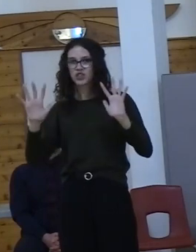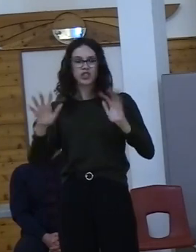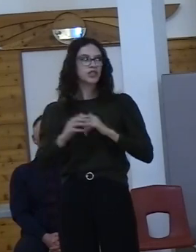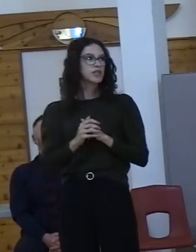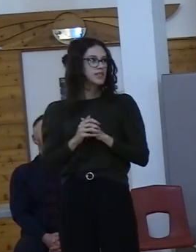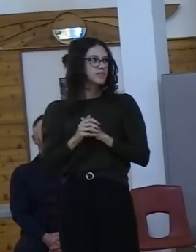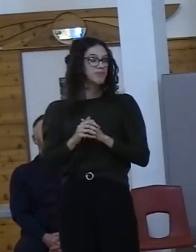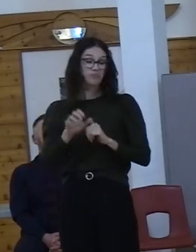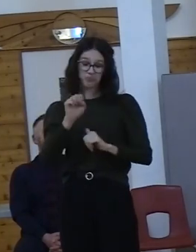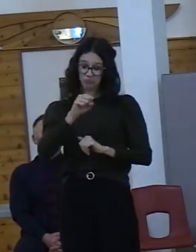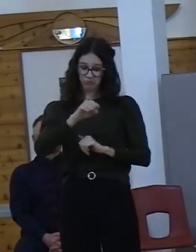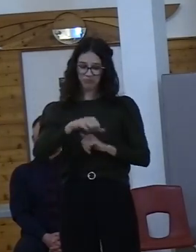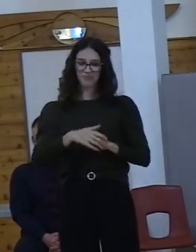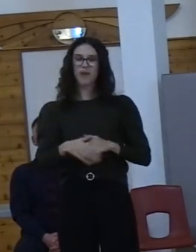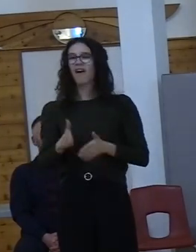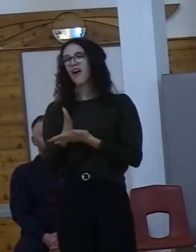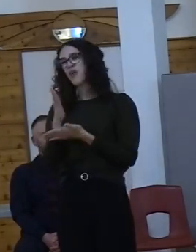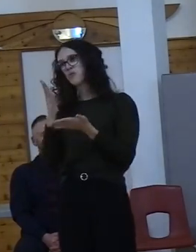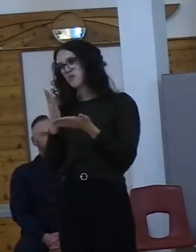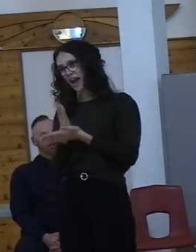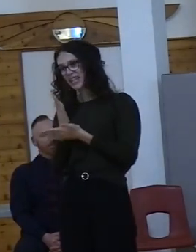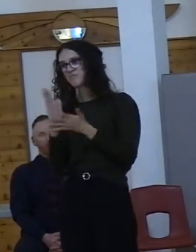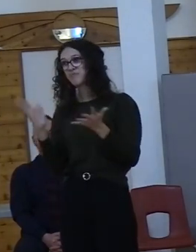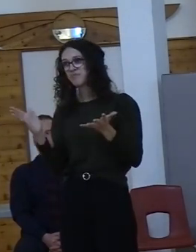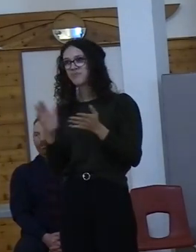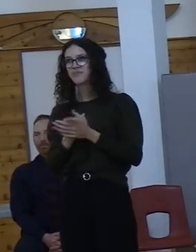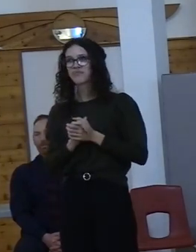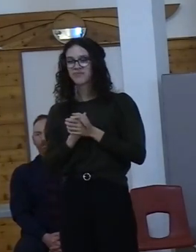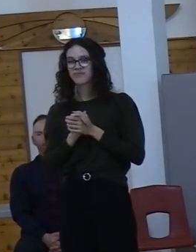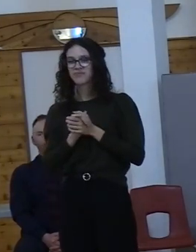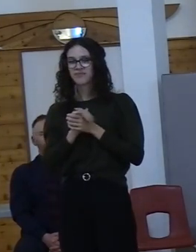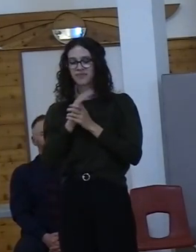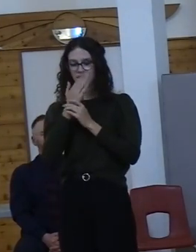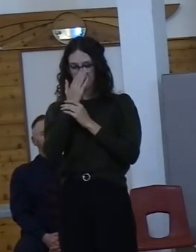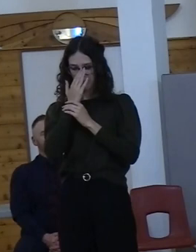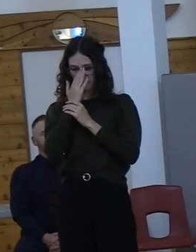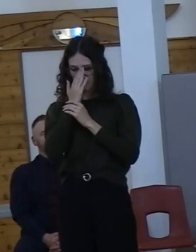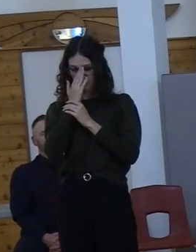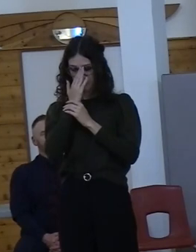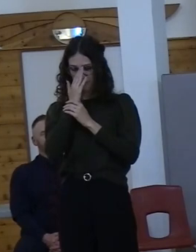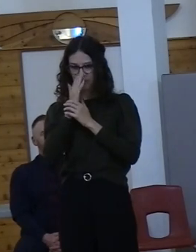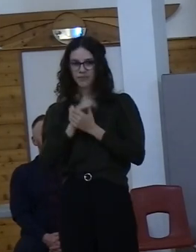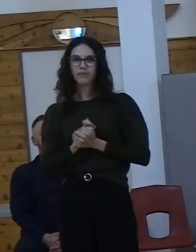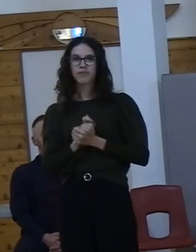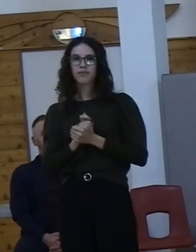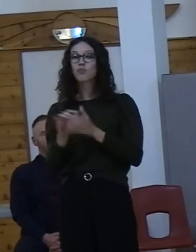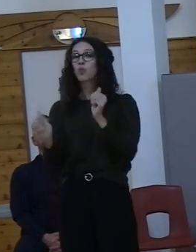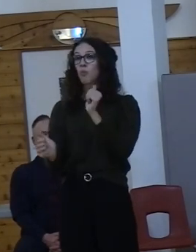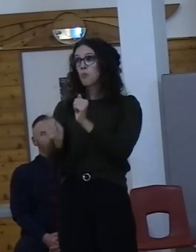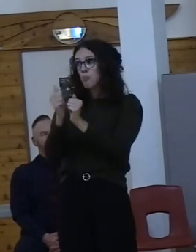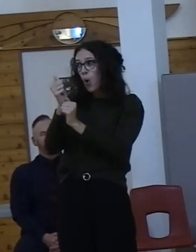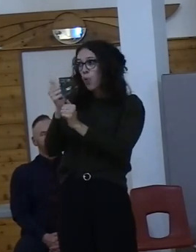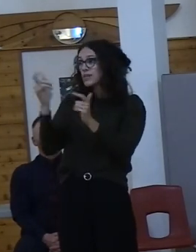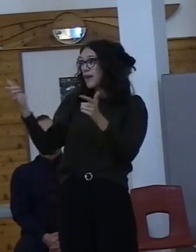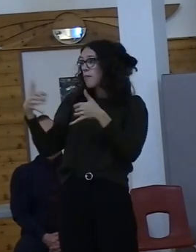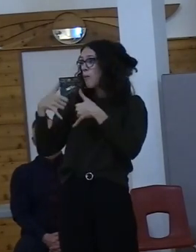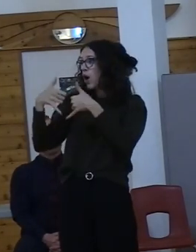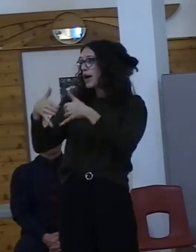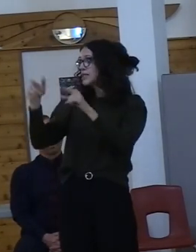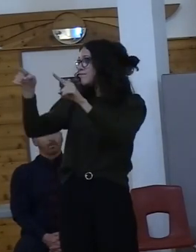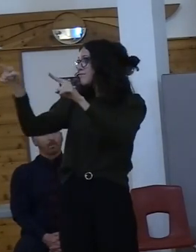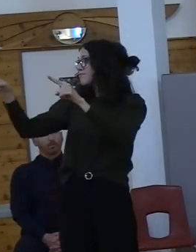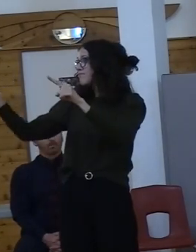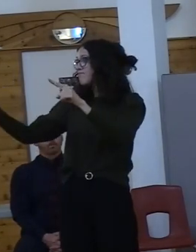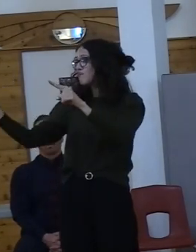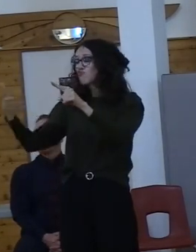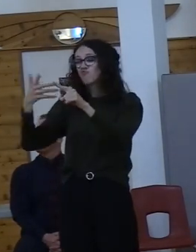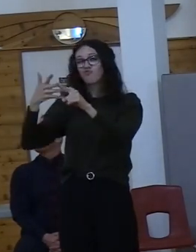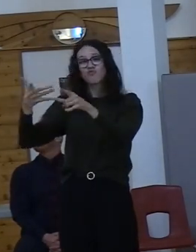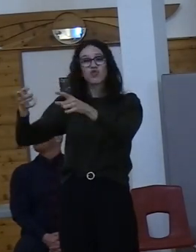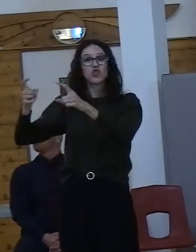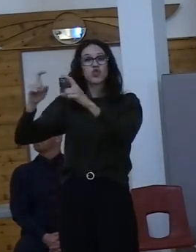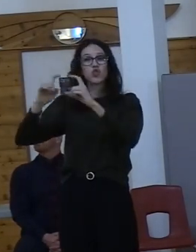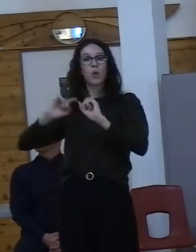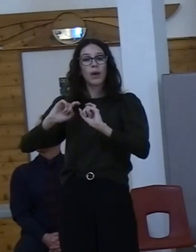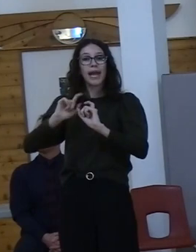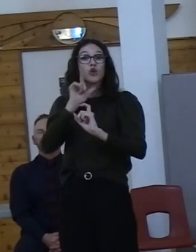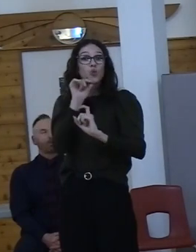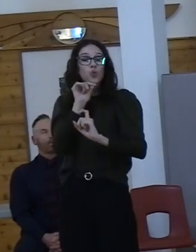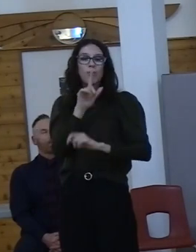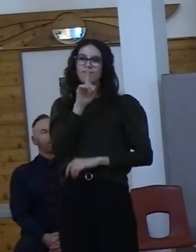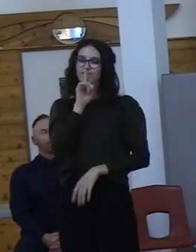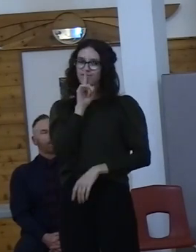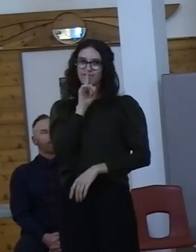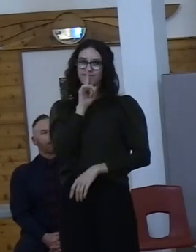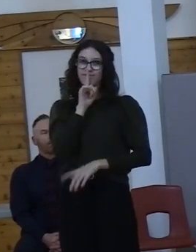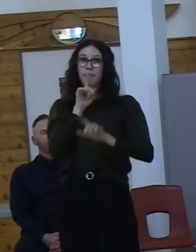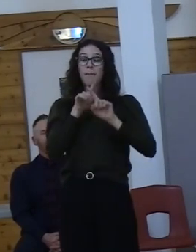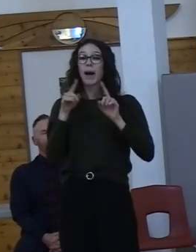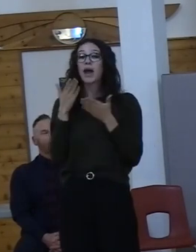Alright, well quickly, most of the items that are back there were donated anonymously, but we do have a few that we'd like to share with you.